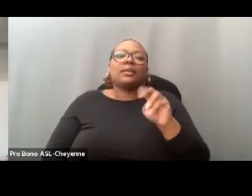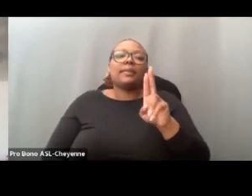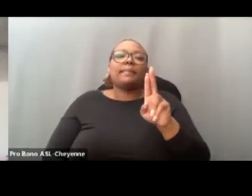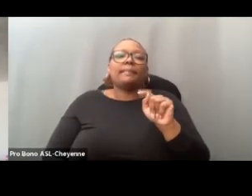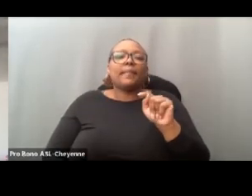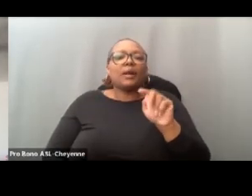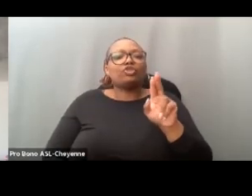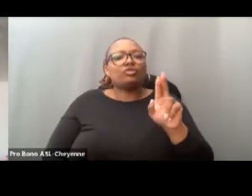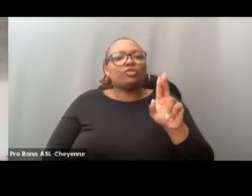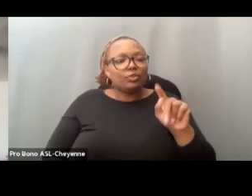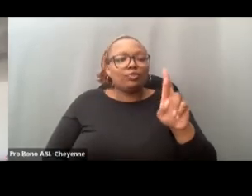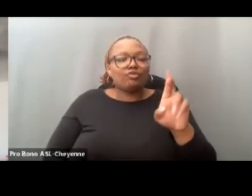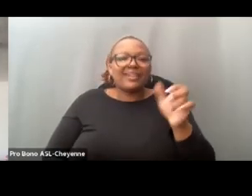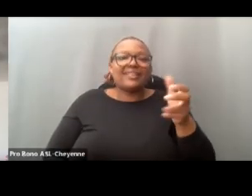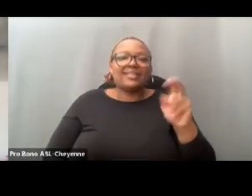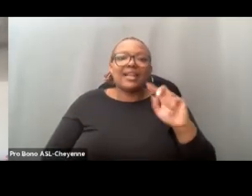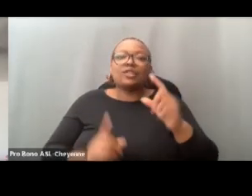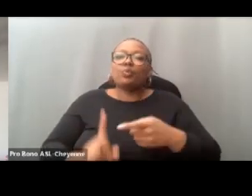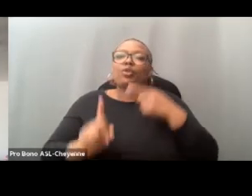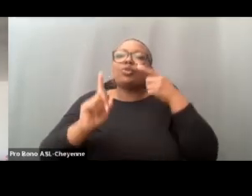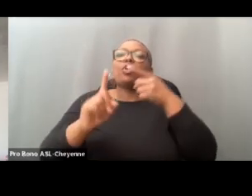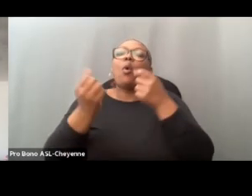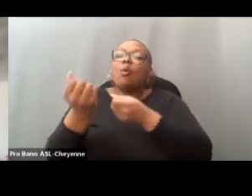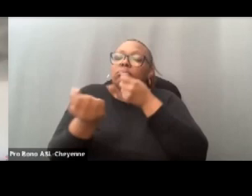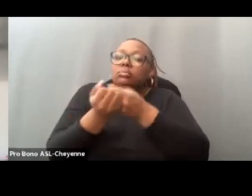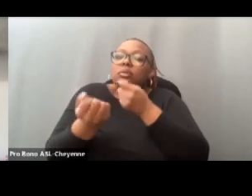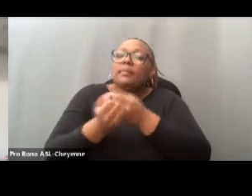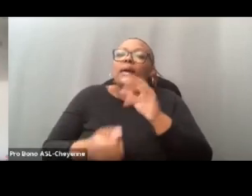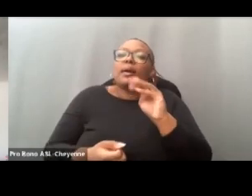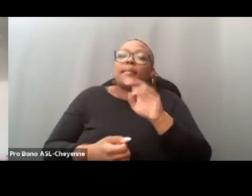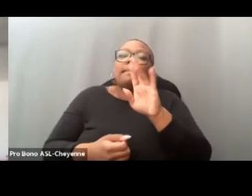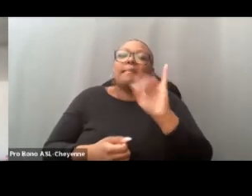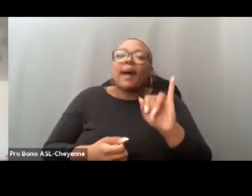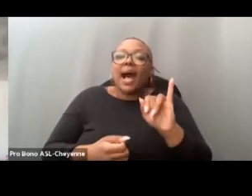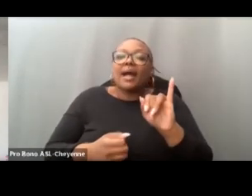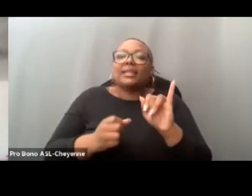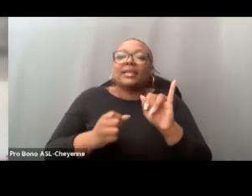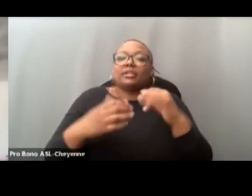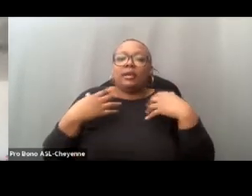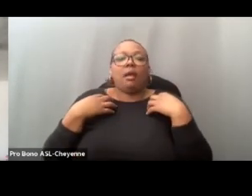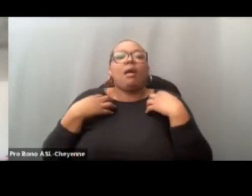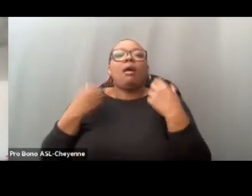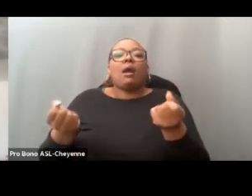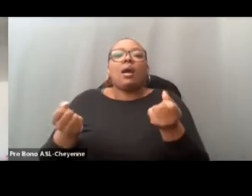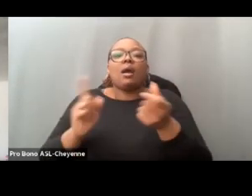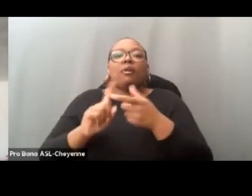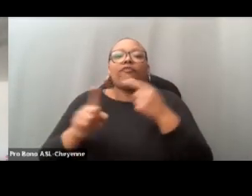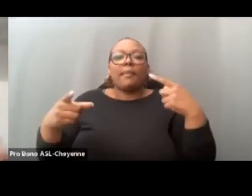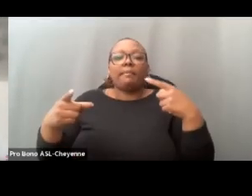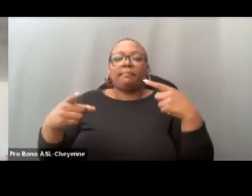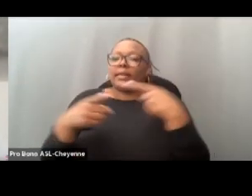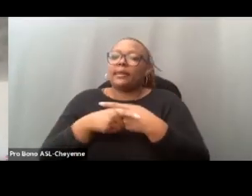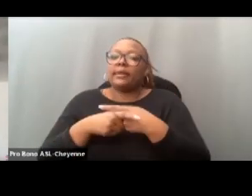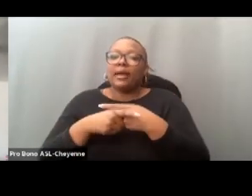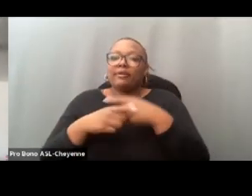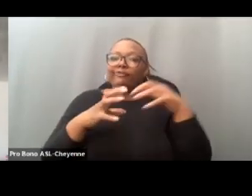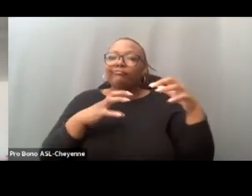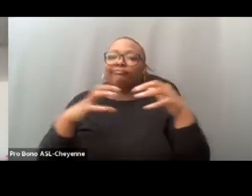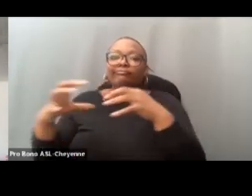with the goal of supporting Mali's recovery from conflict. As you know, Mali was invaded